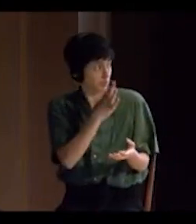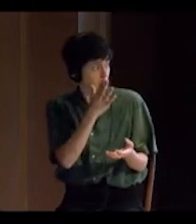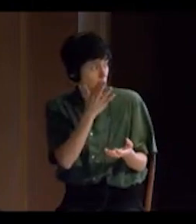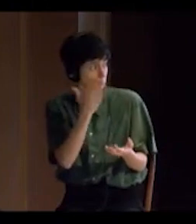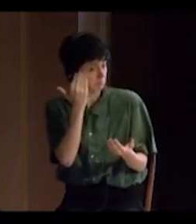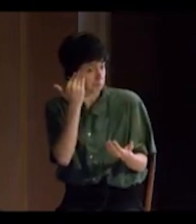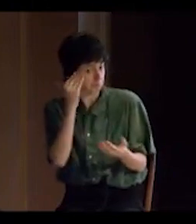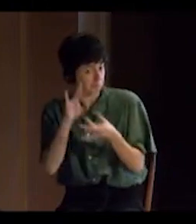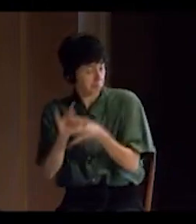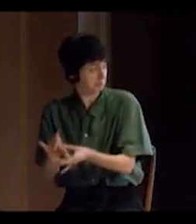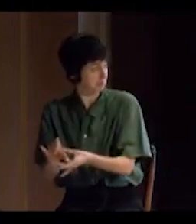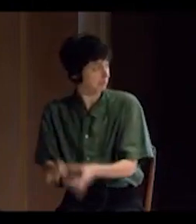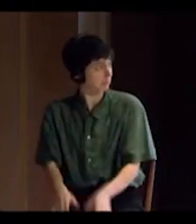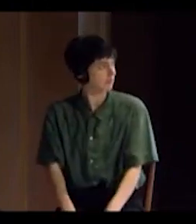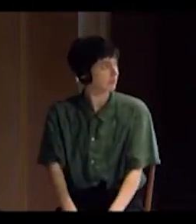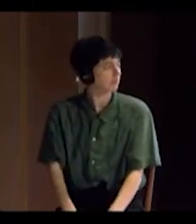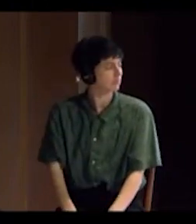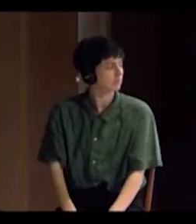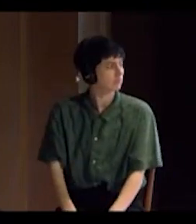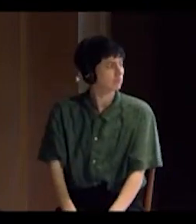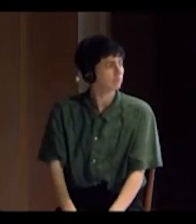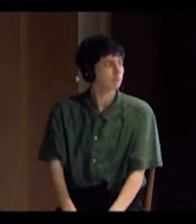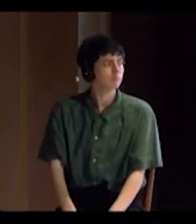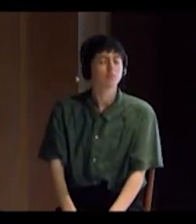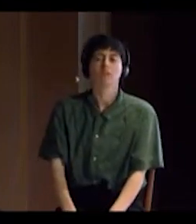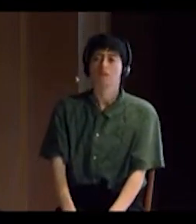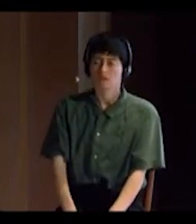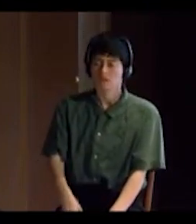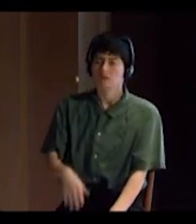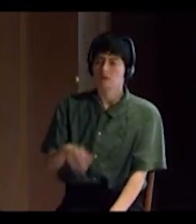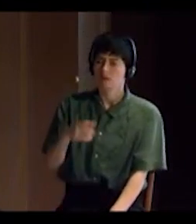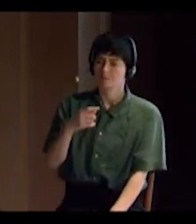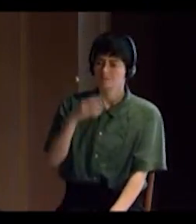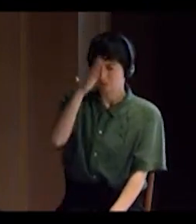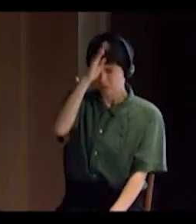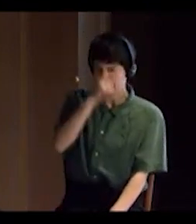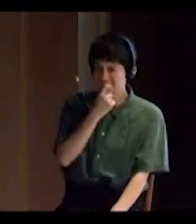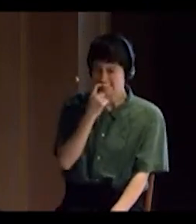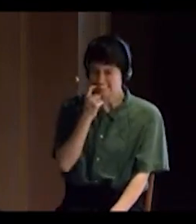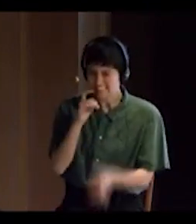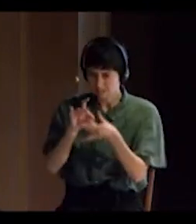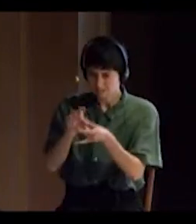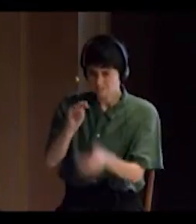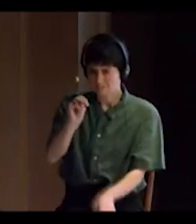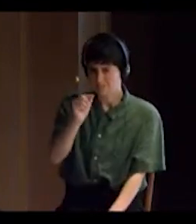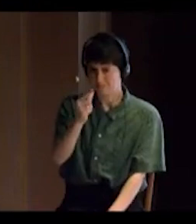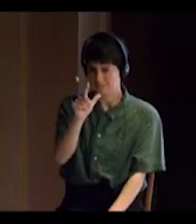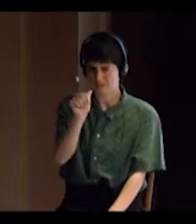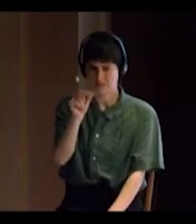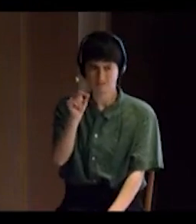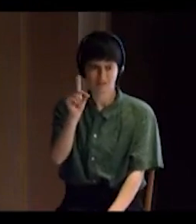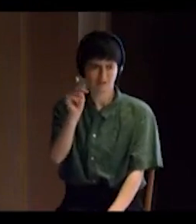with the kinda megalodon as an example or case study, they have been able to get isotopes,